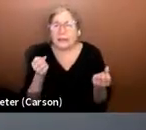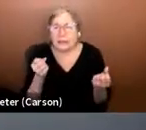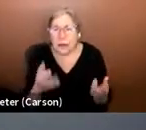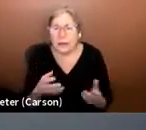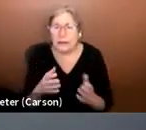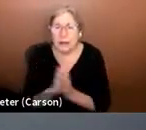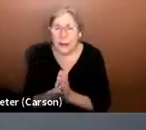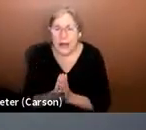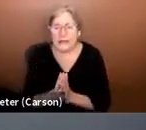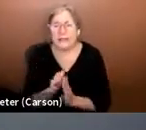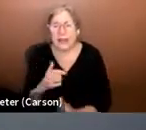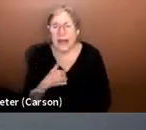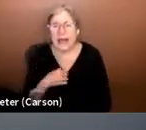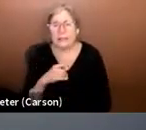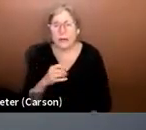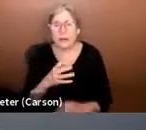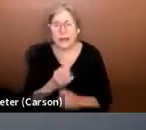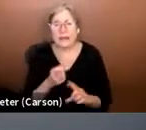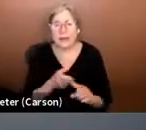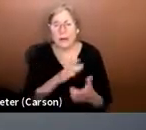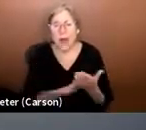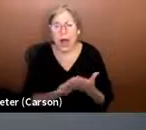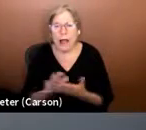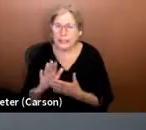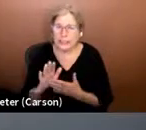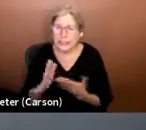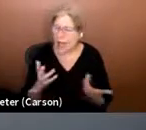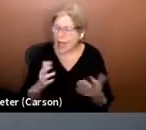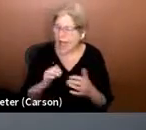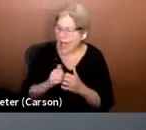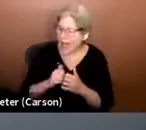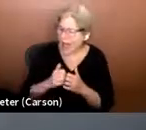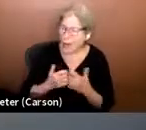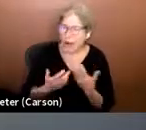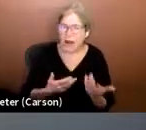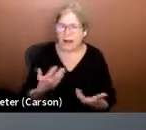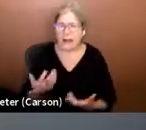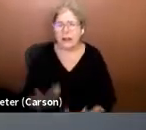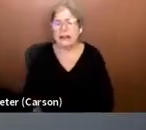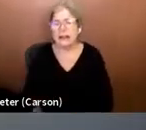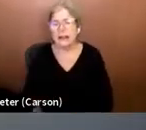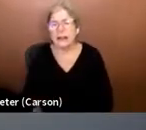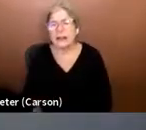that I do get from colleges, you know, how are comics